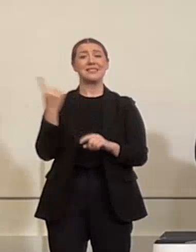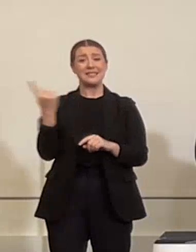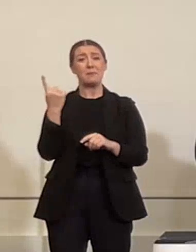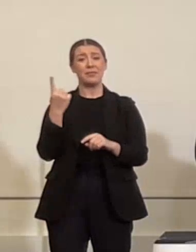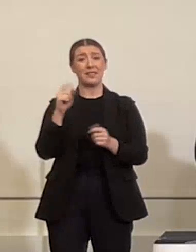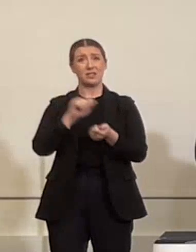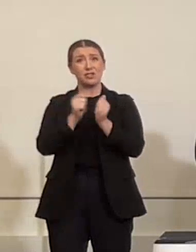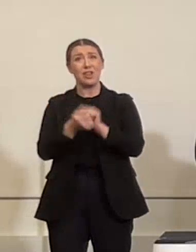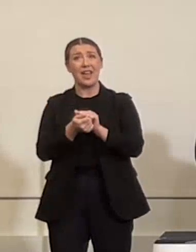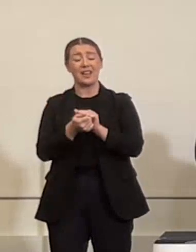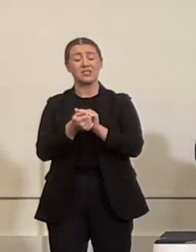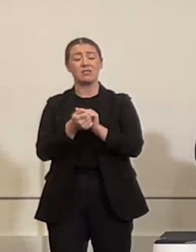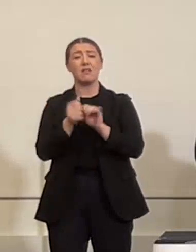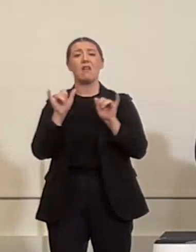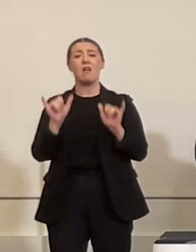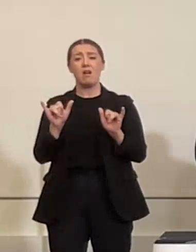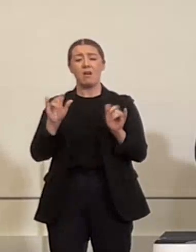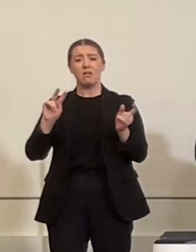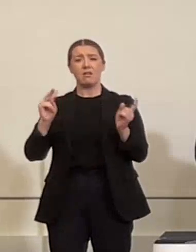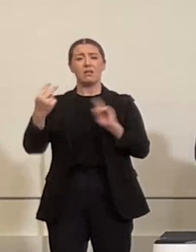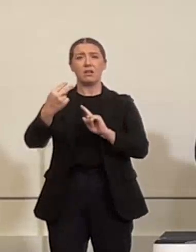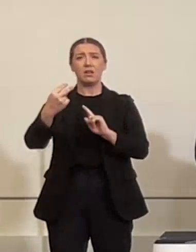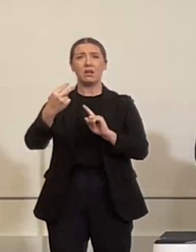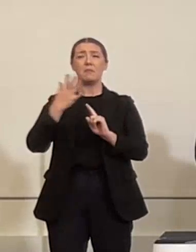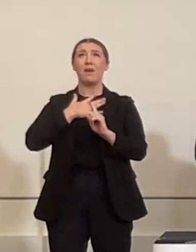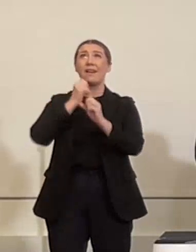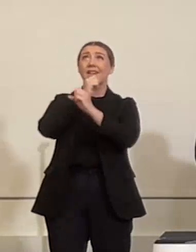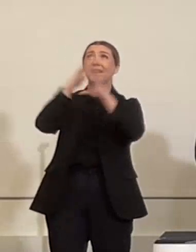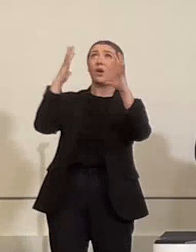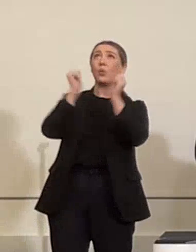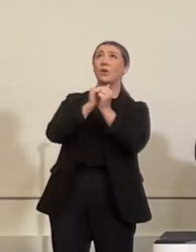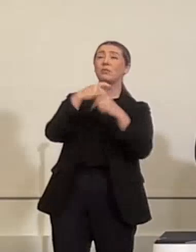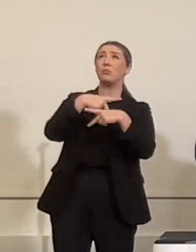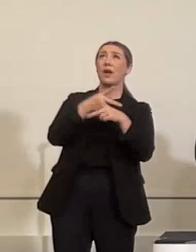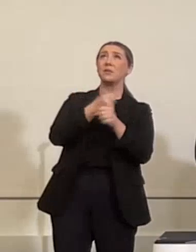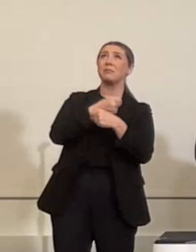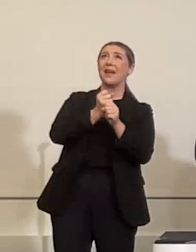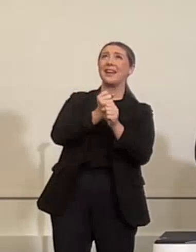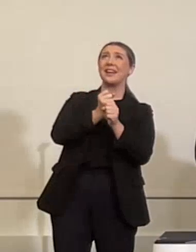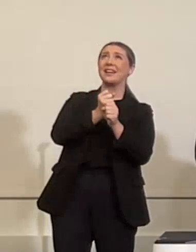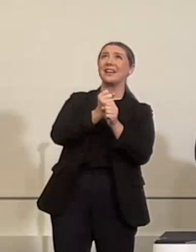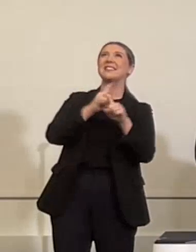And I have a new philosophy around product making that's different tomorrow versus versus where it was today because I I